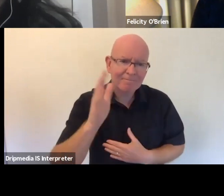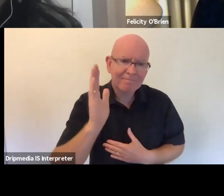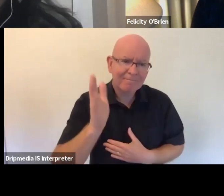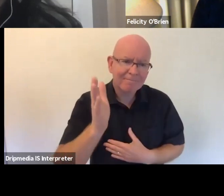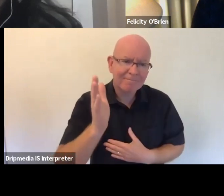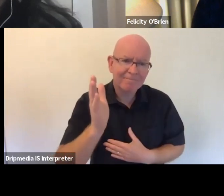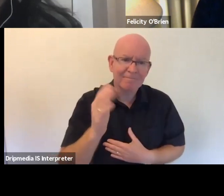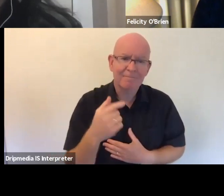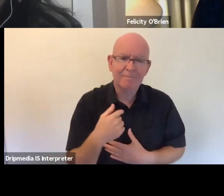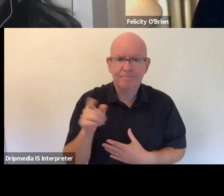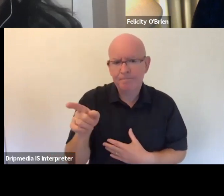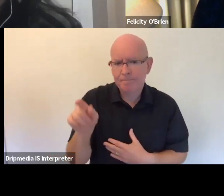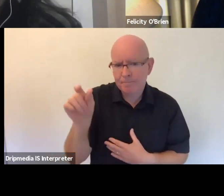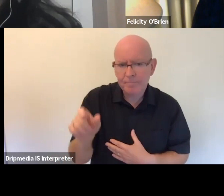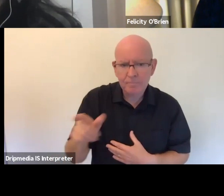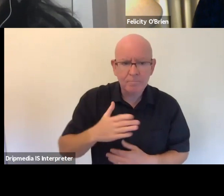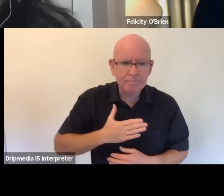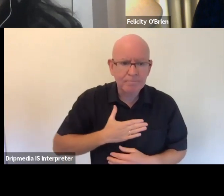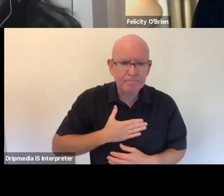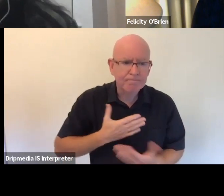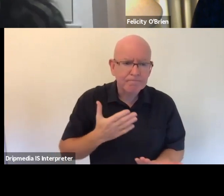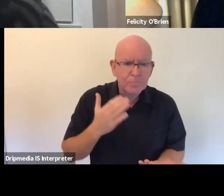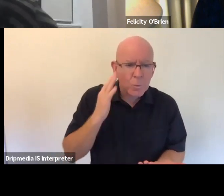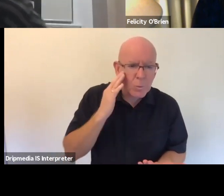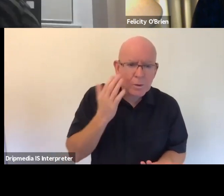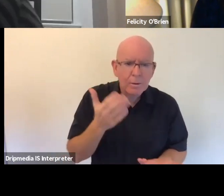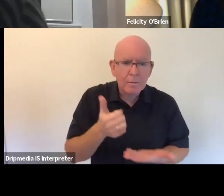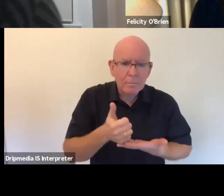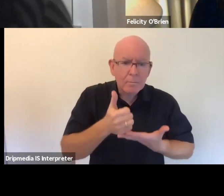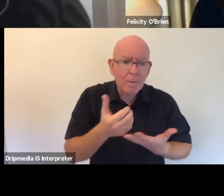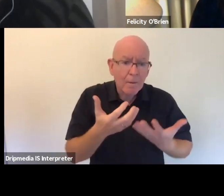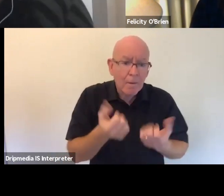and I might take this one to you Alex. You mentioned community support.